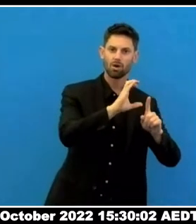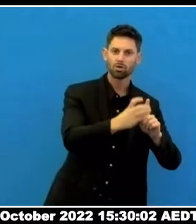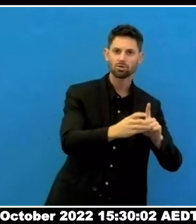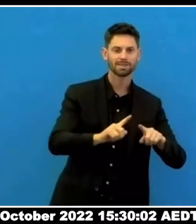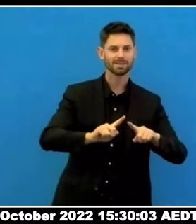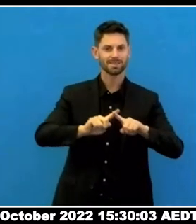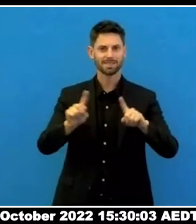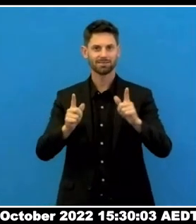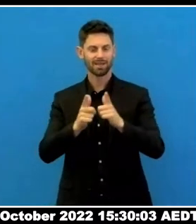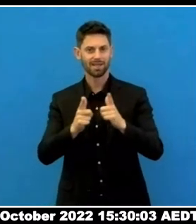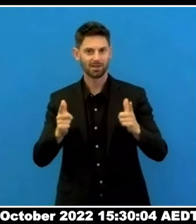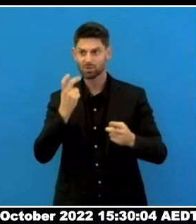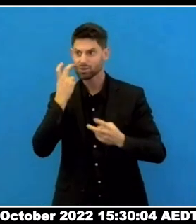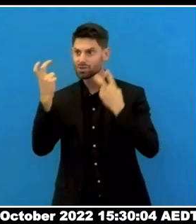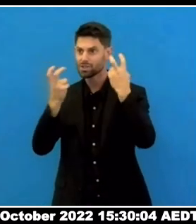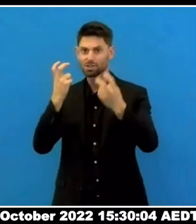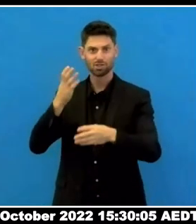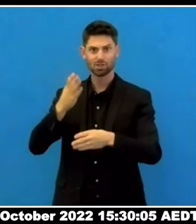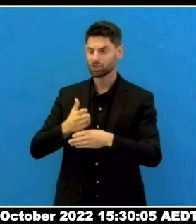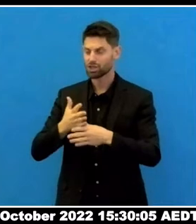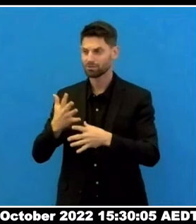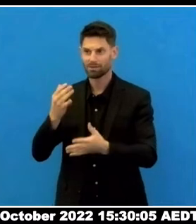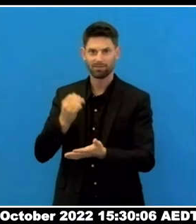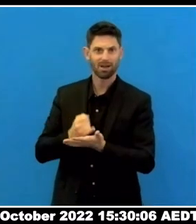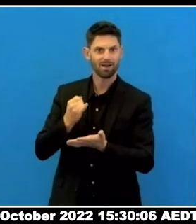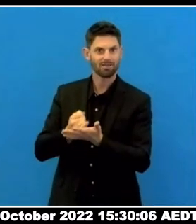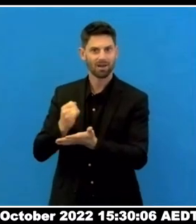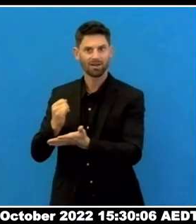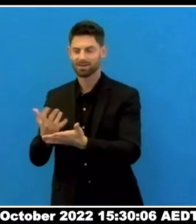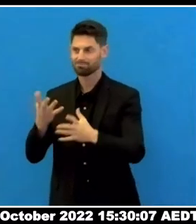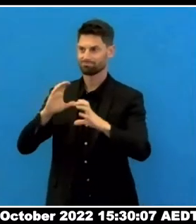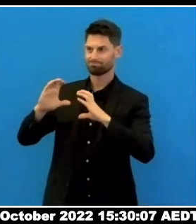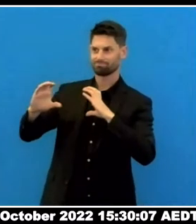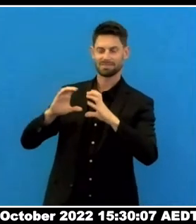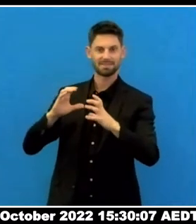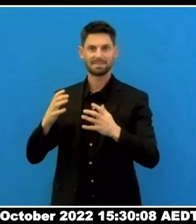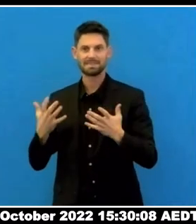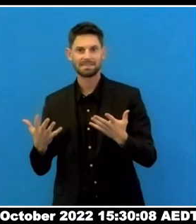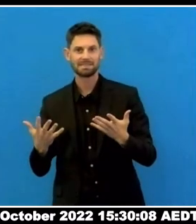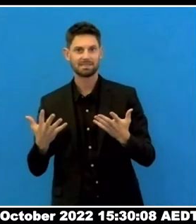they couldn't find a job, they couldn't, you know, communicate, they will feel down.